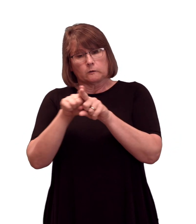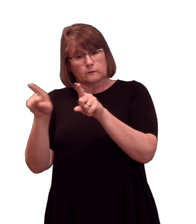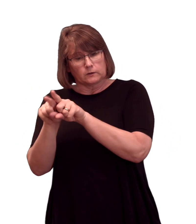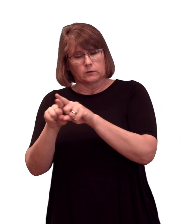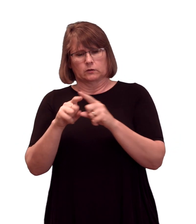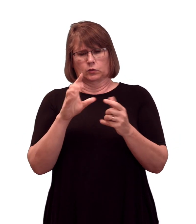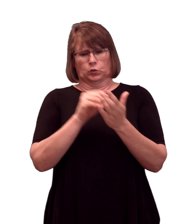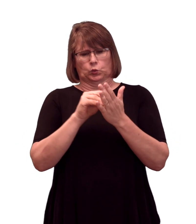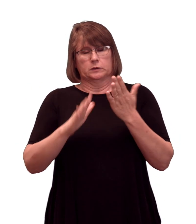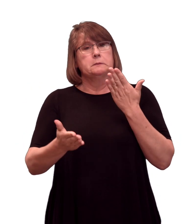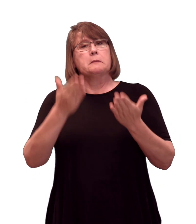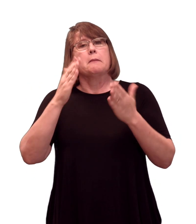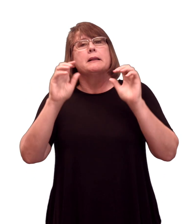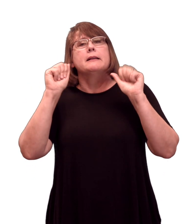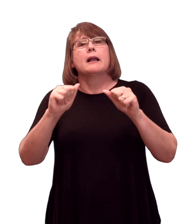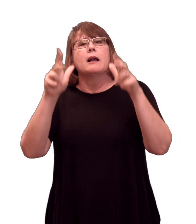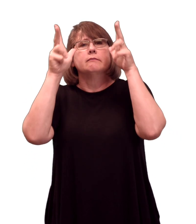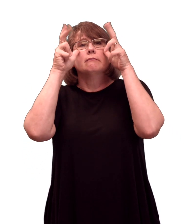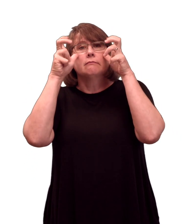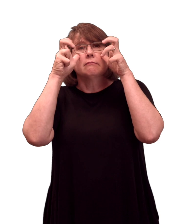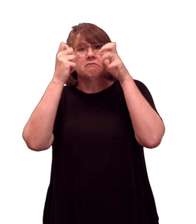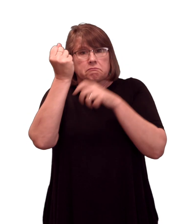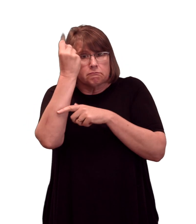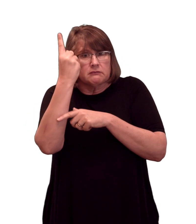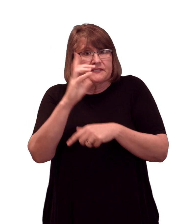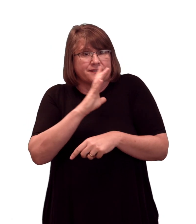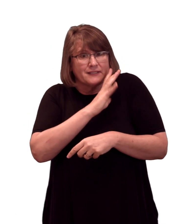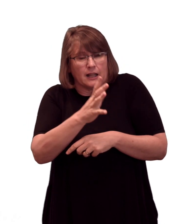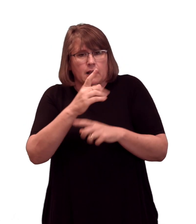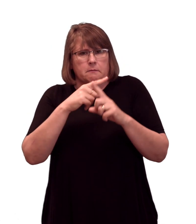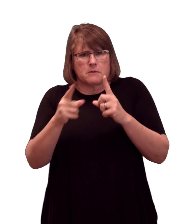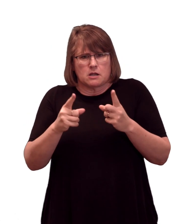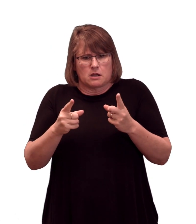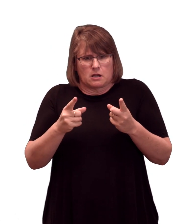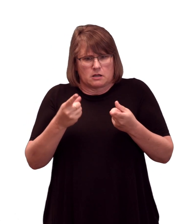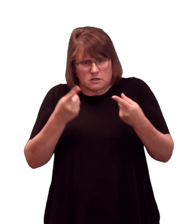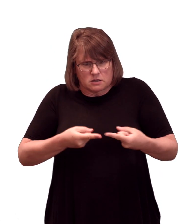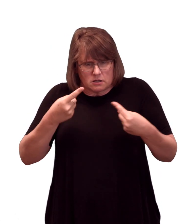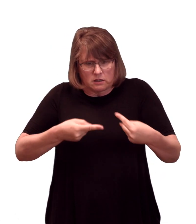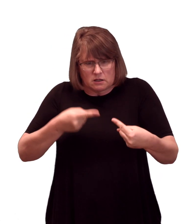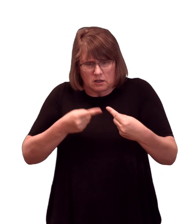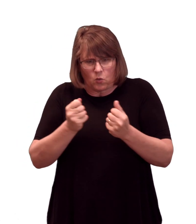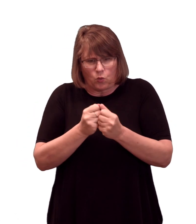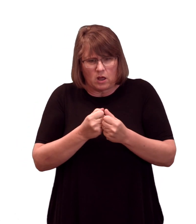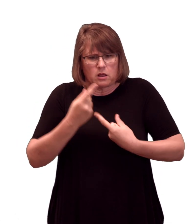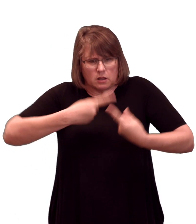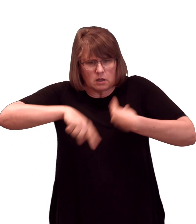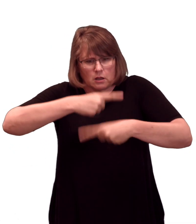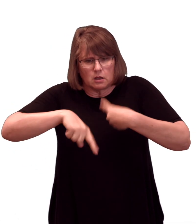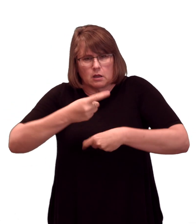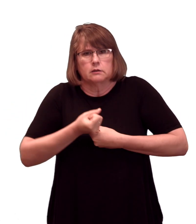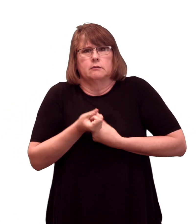They may be able to understand signs but have trouble doing them.